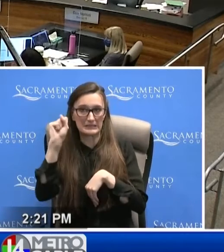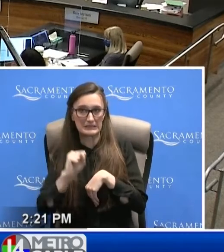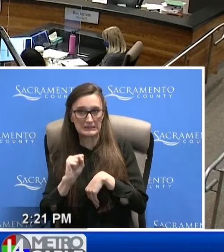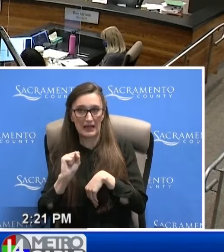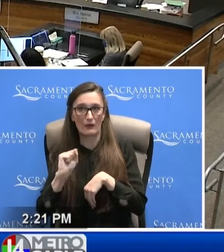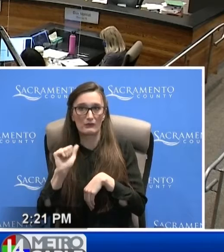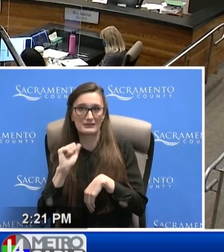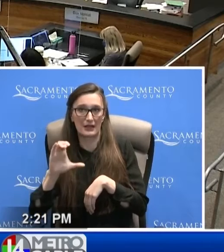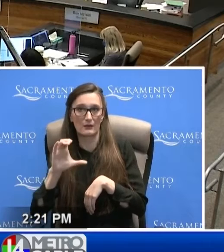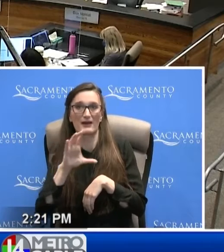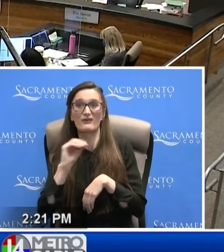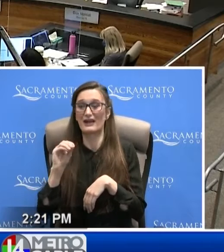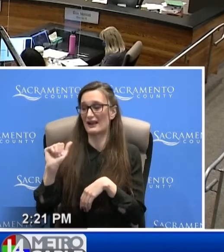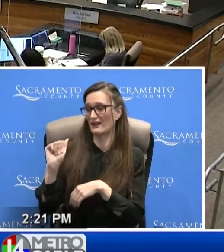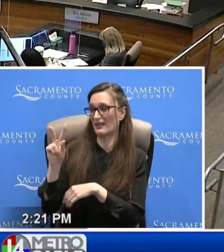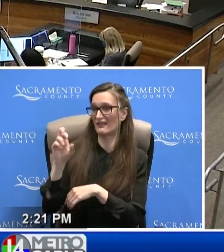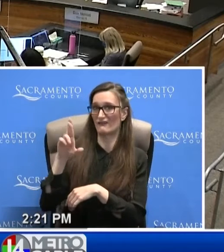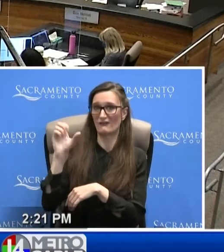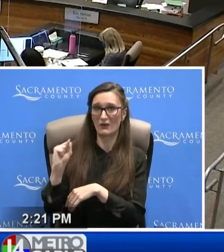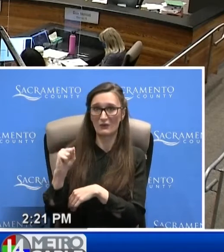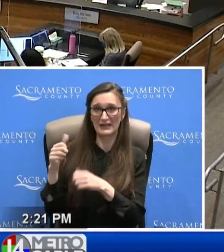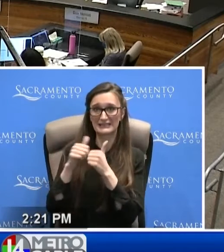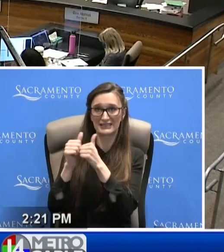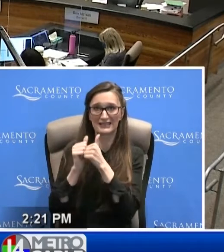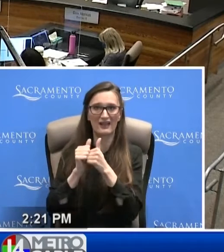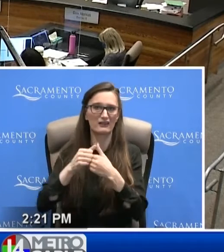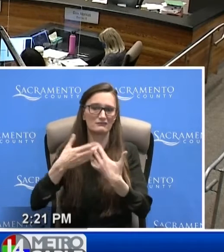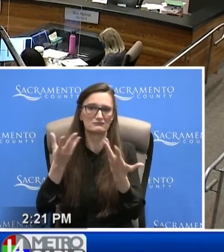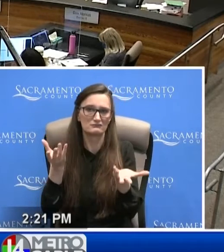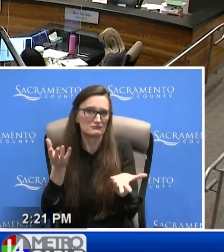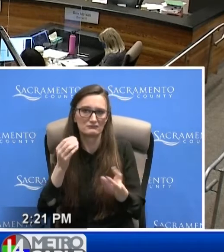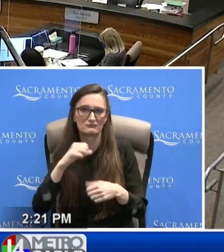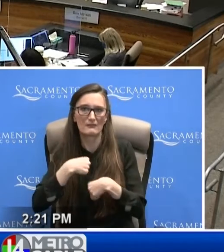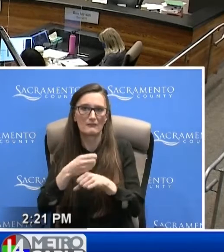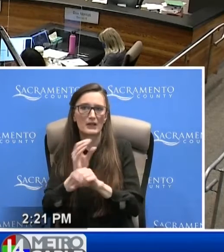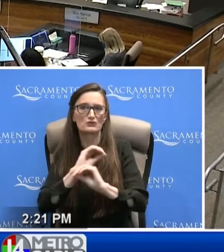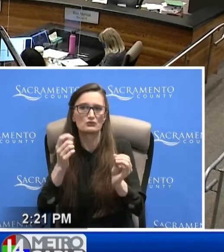makes no sense. It completely ignores the community of interest testimony.